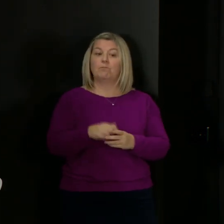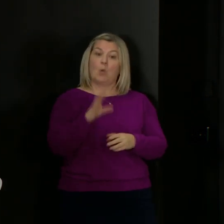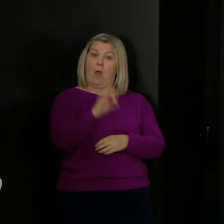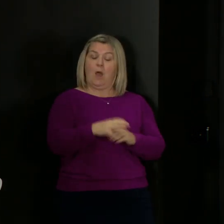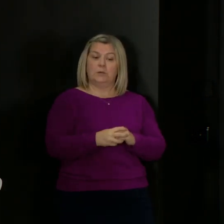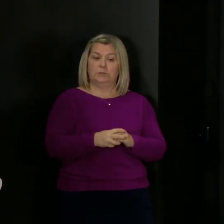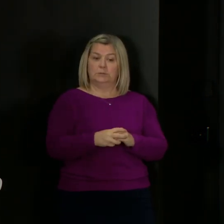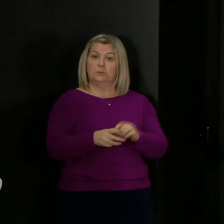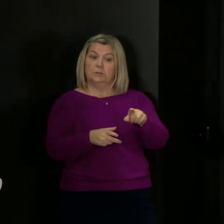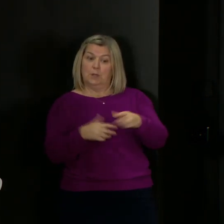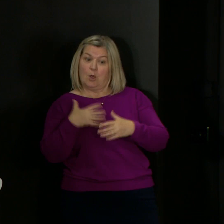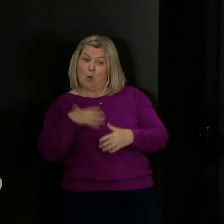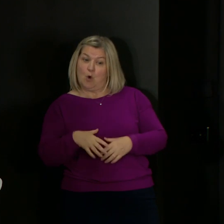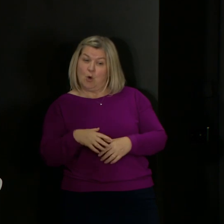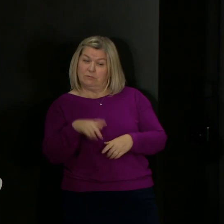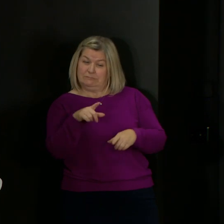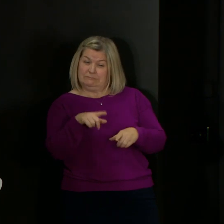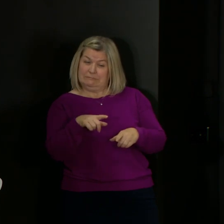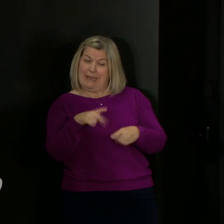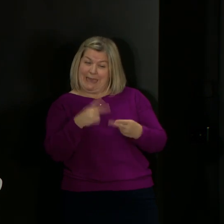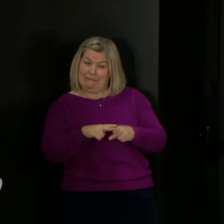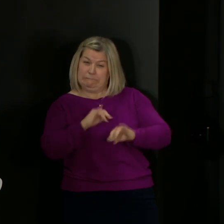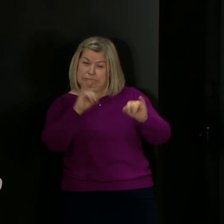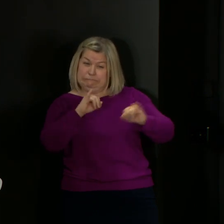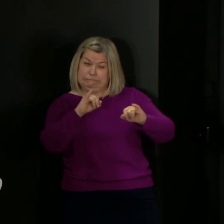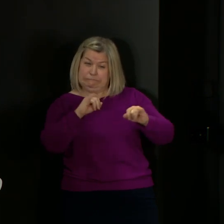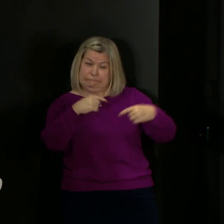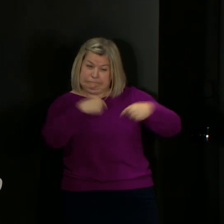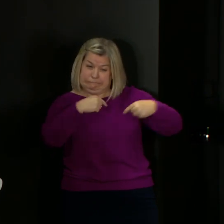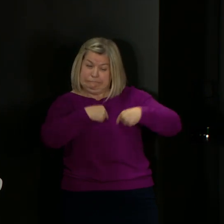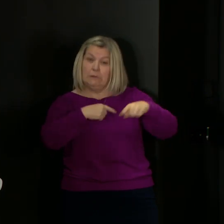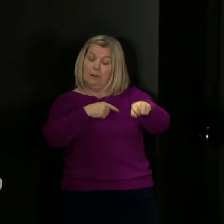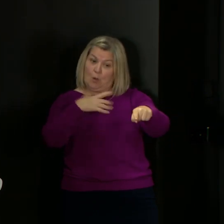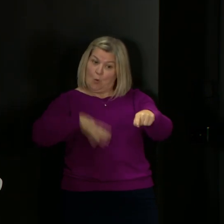not they would want to be given CPR in the event the heart should stop beating.